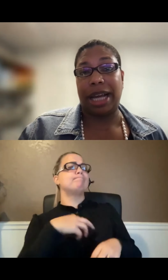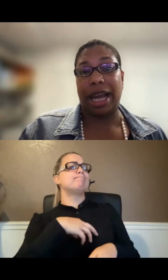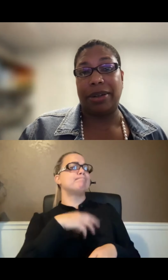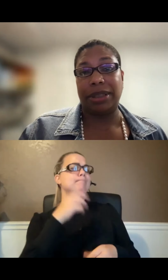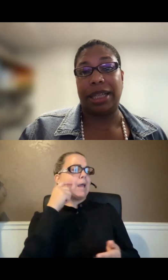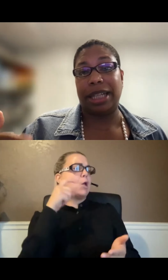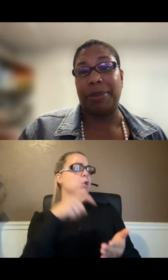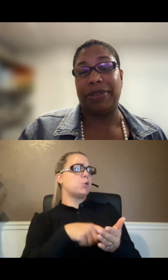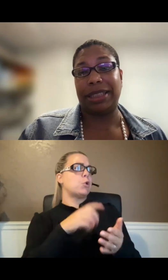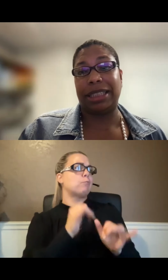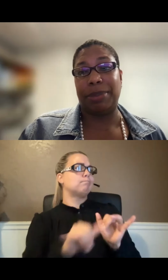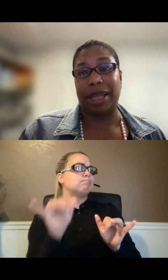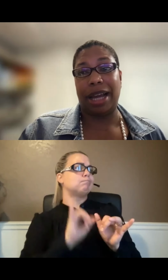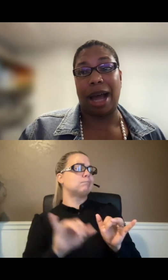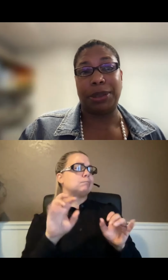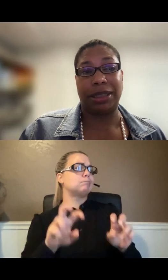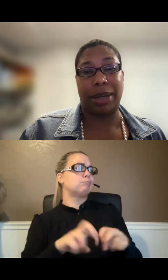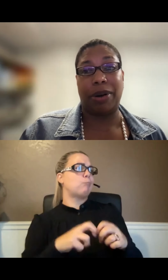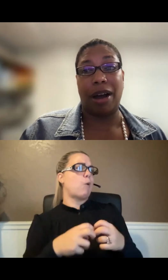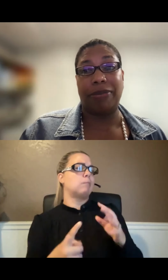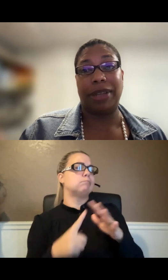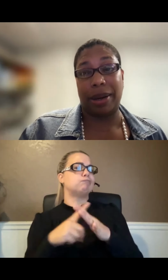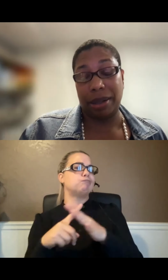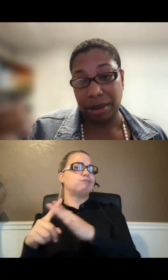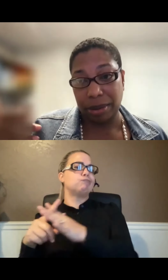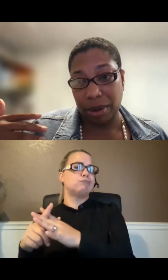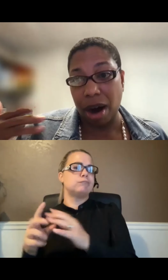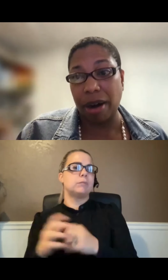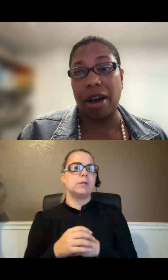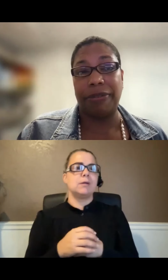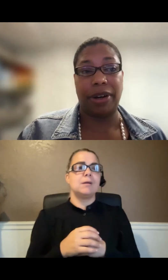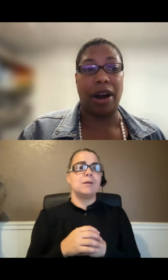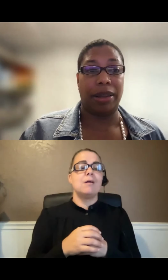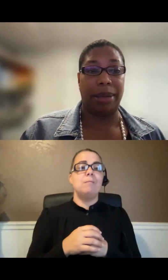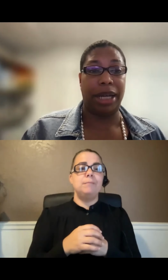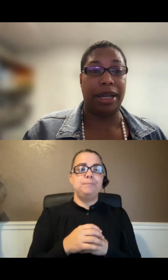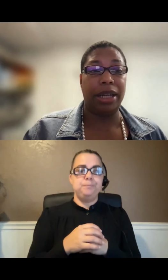of the titles and the type of accessibility options that are offered are limited.